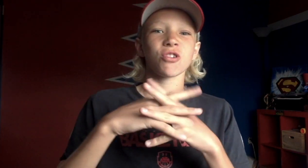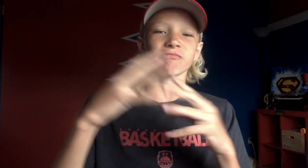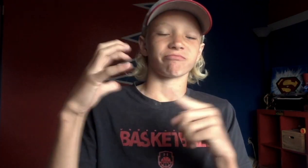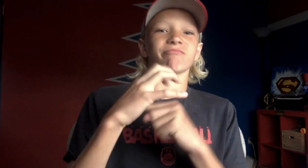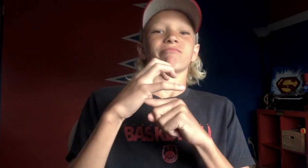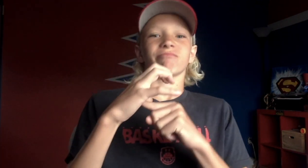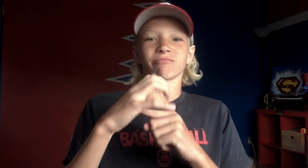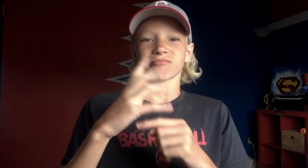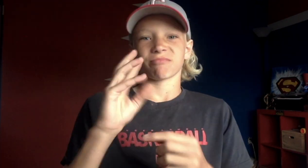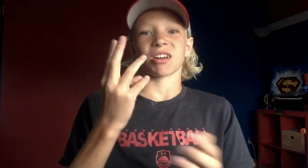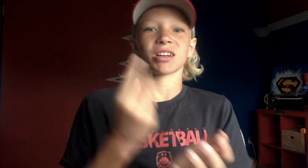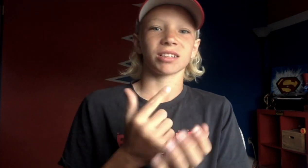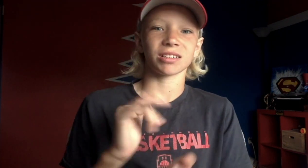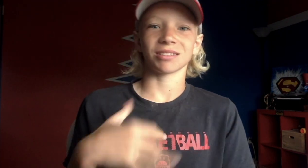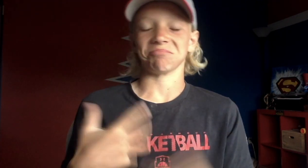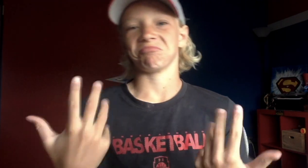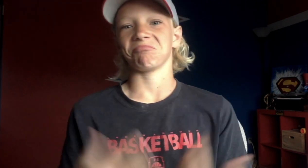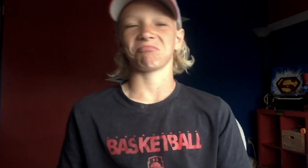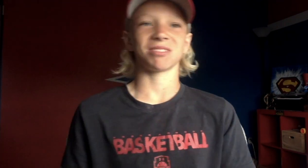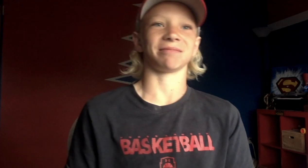Memory was football championships in 6th grade.